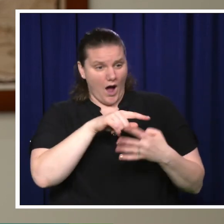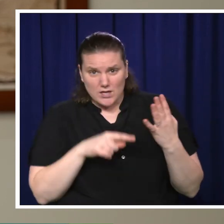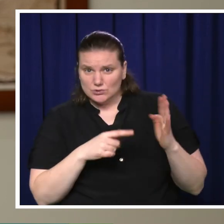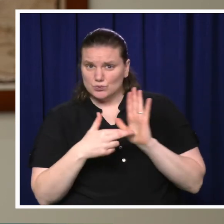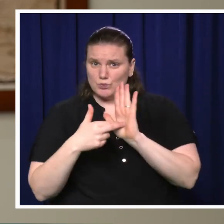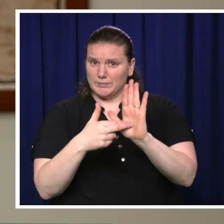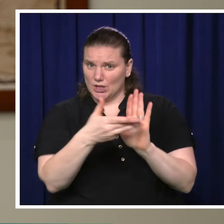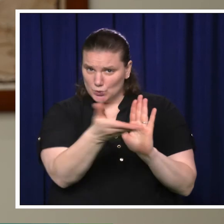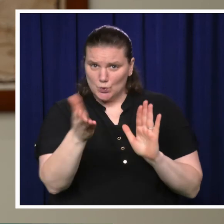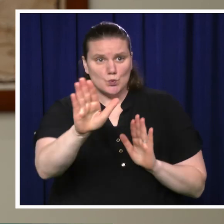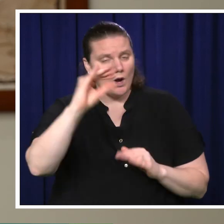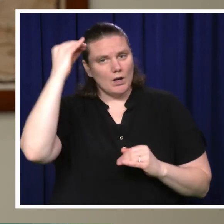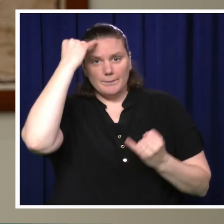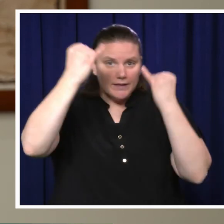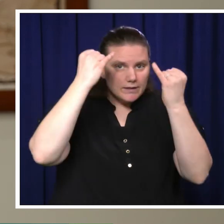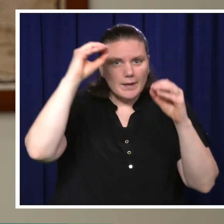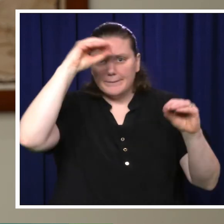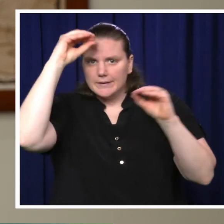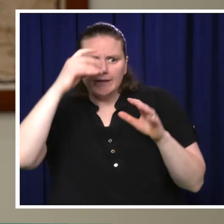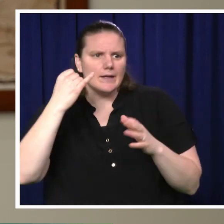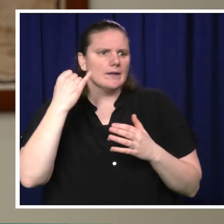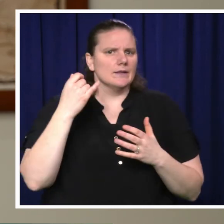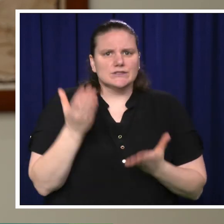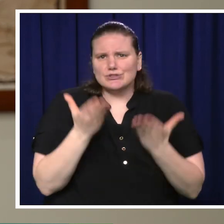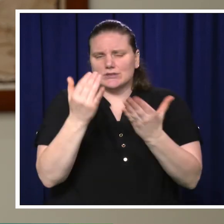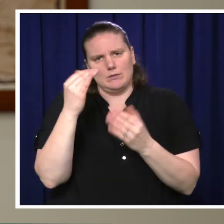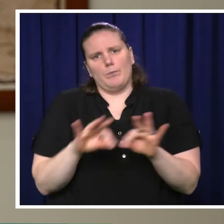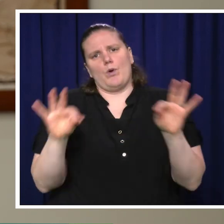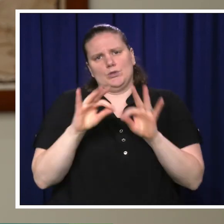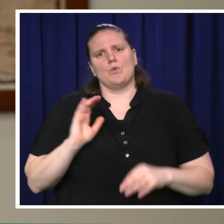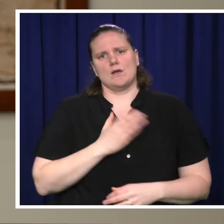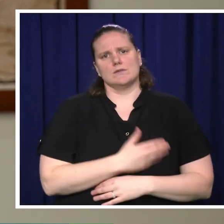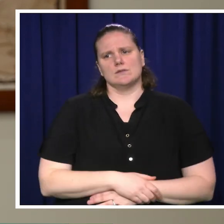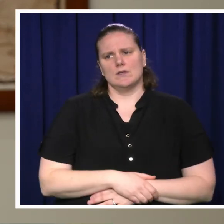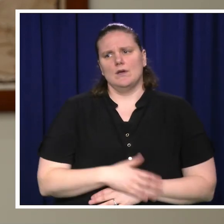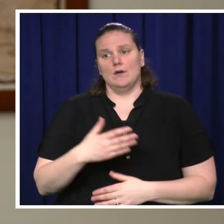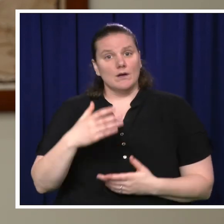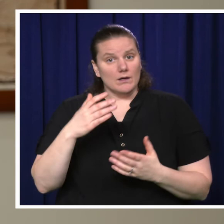You elected us to represent you and your opinions and suggestions are important to us.